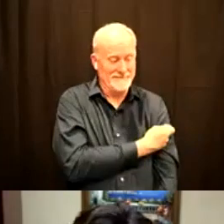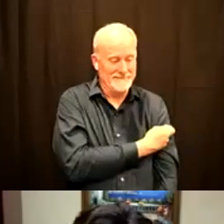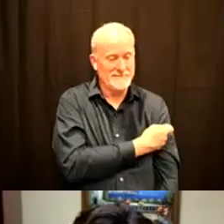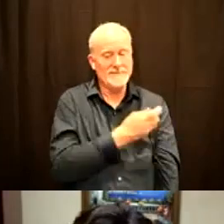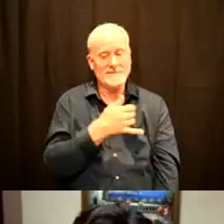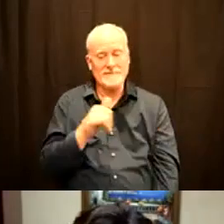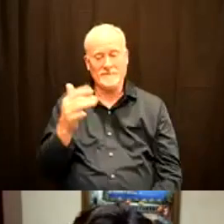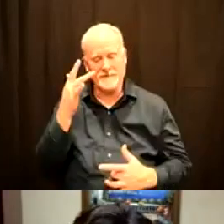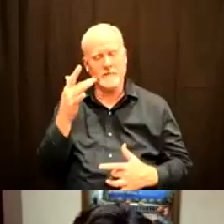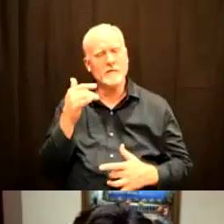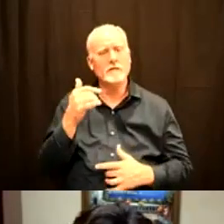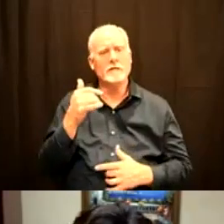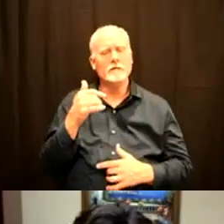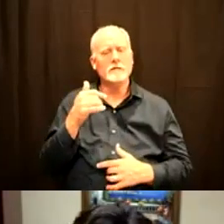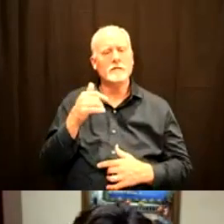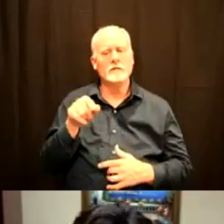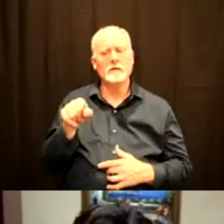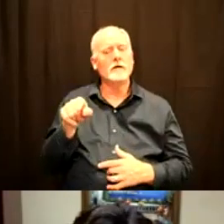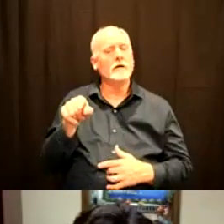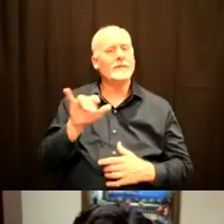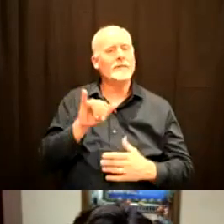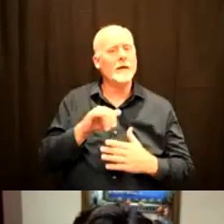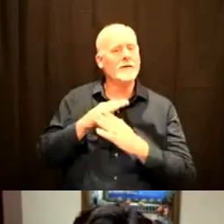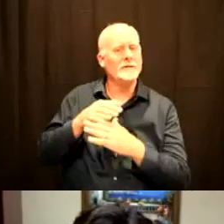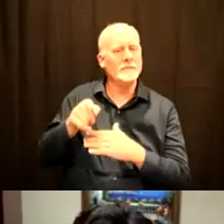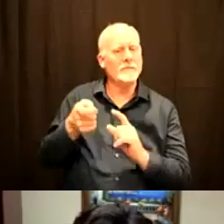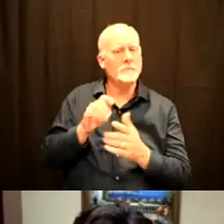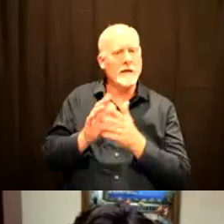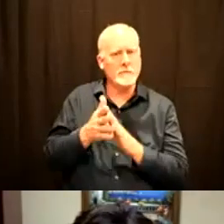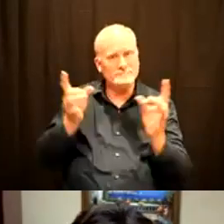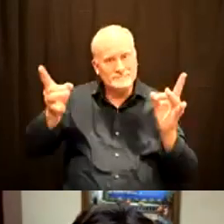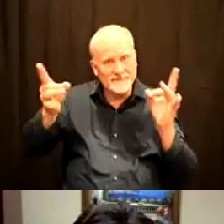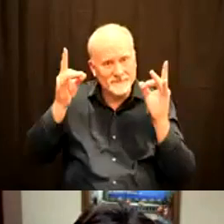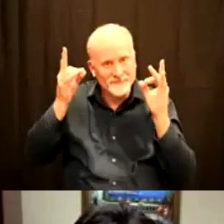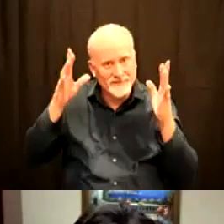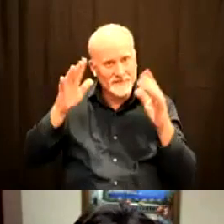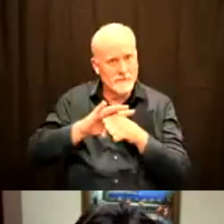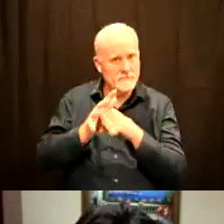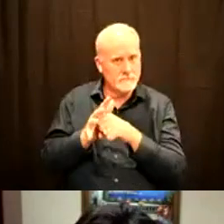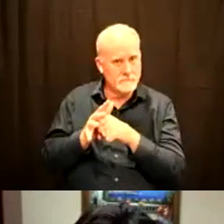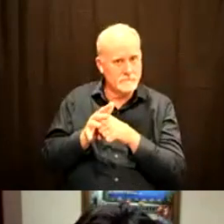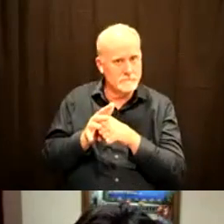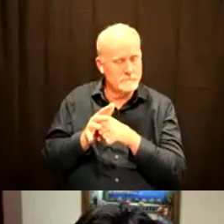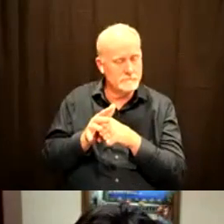it was protected from them getting severe coven 19 and the side effects the final thing that i'll